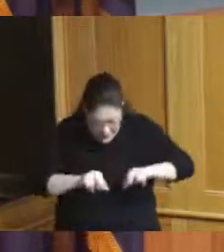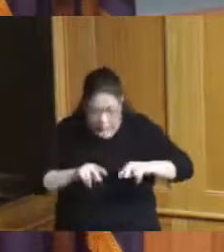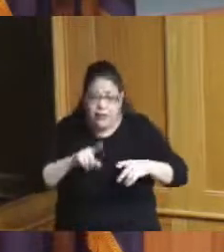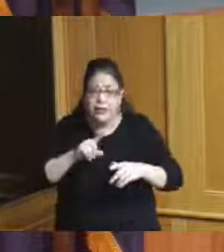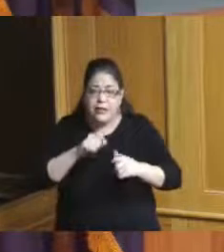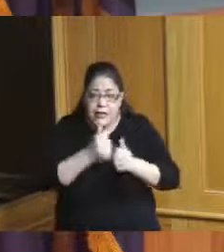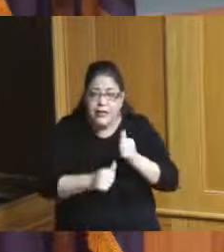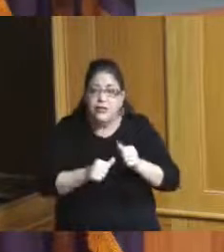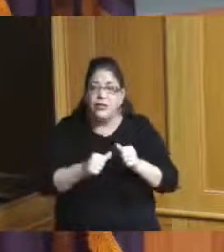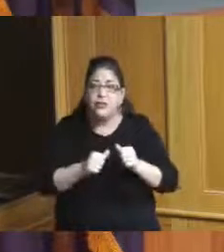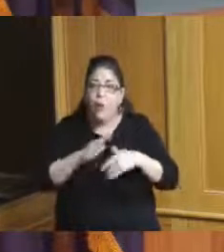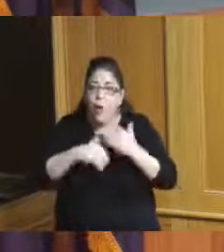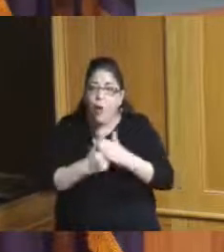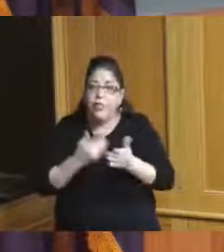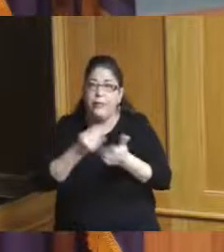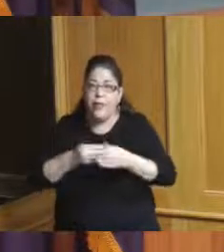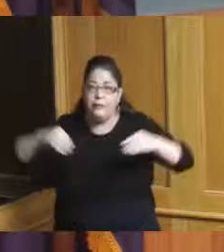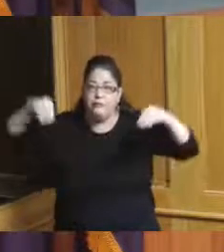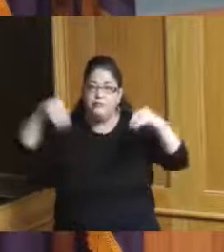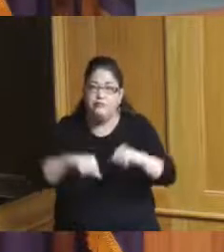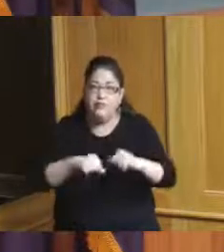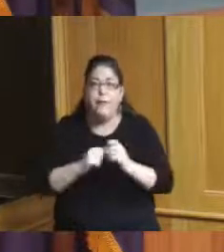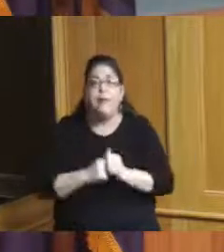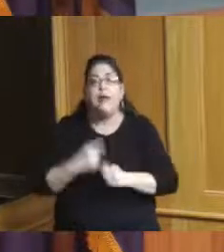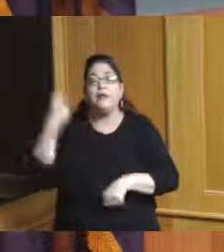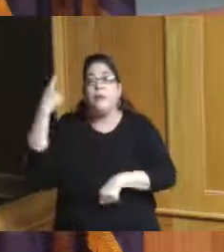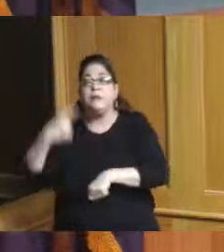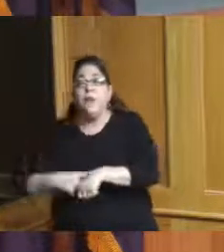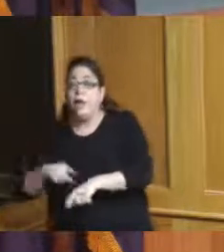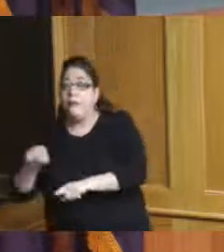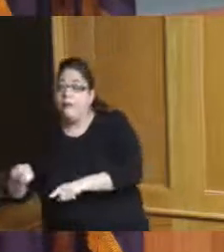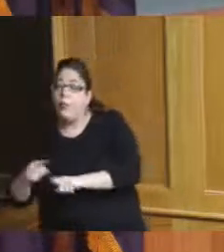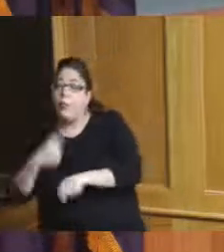you don't see the impact because it's a one-off here and a one-off there and a one-off here